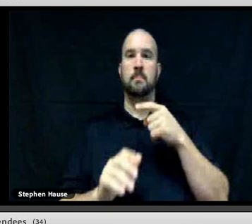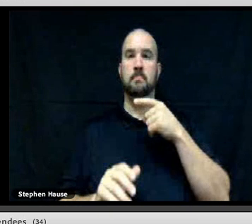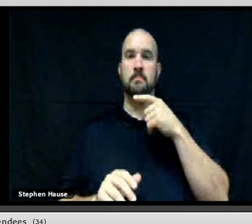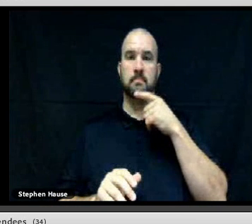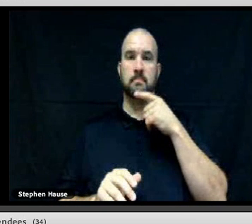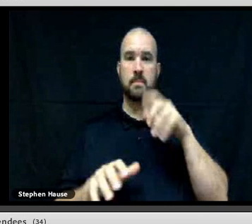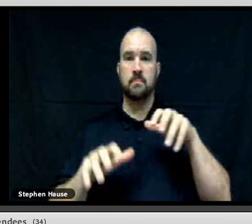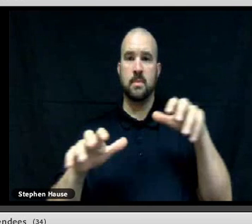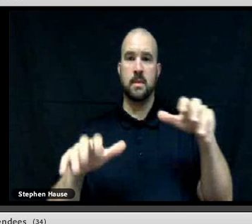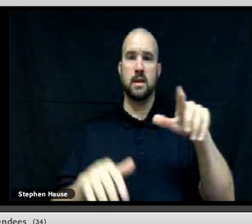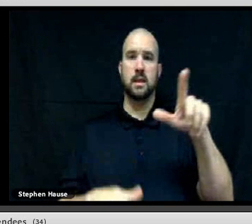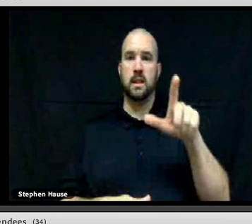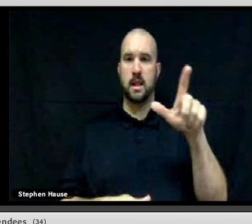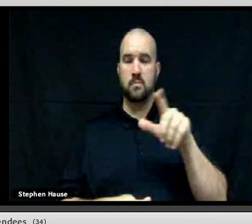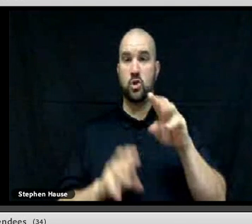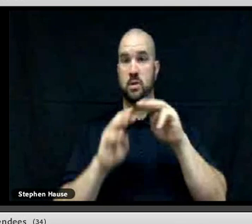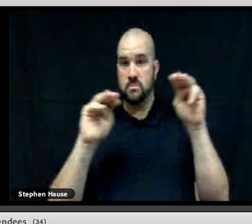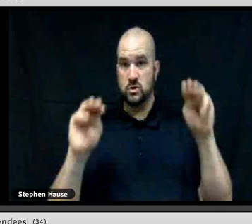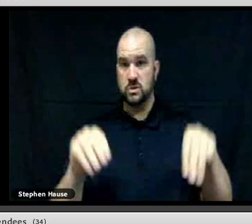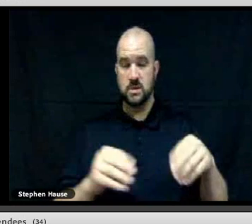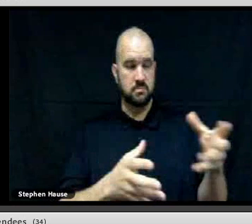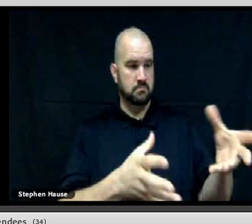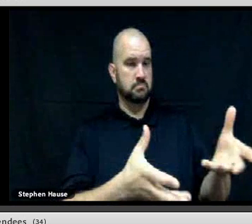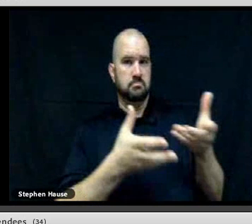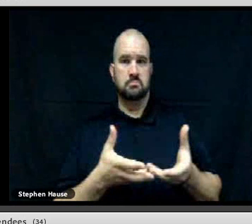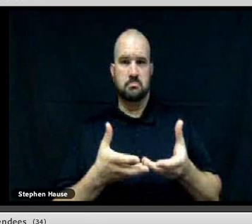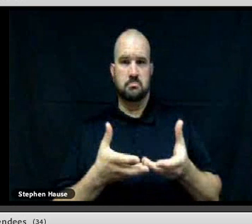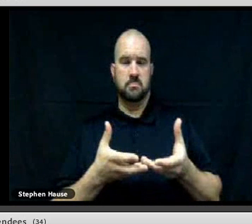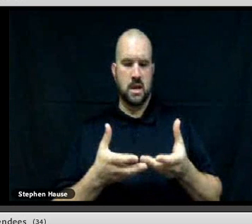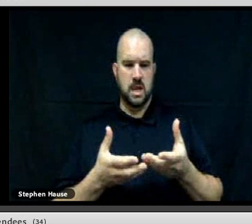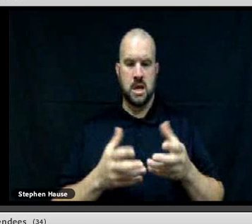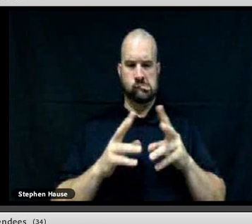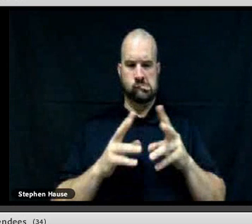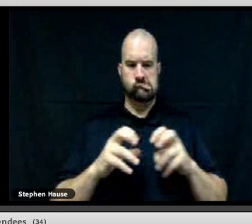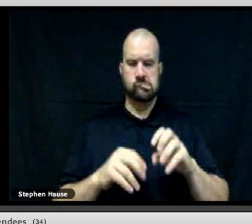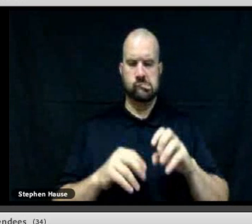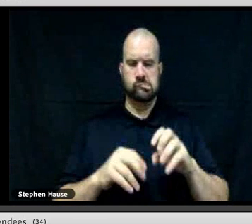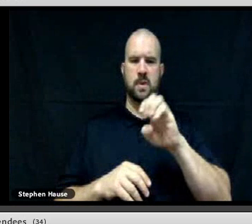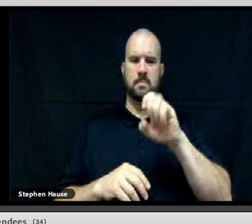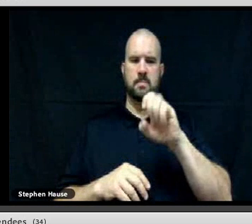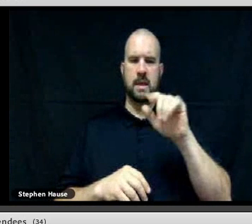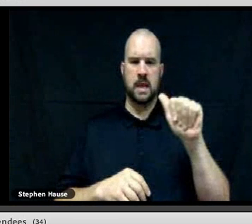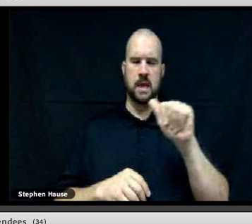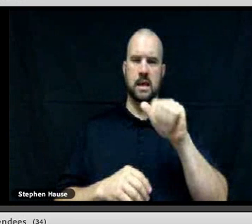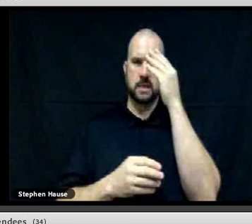and help them remediate their metadata and then, um, they package all of that together